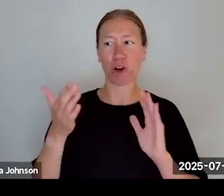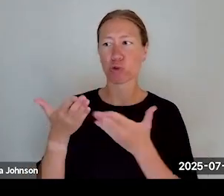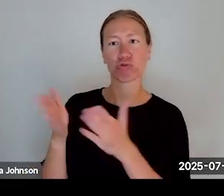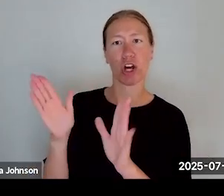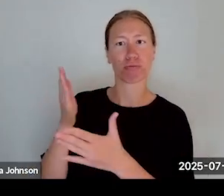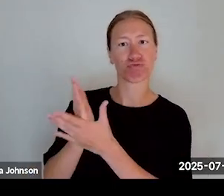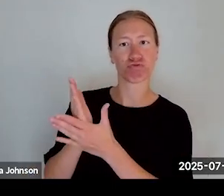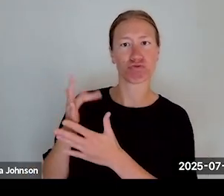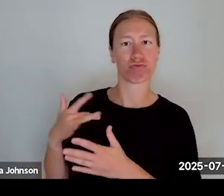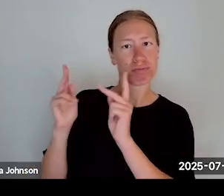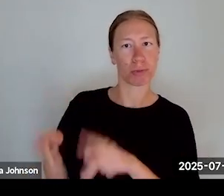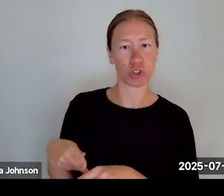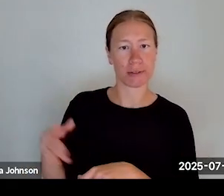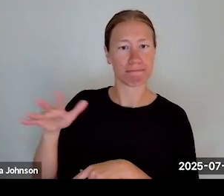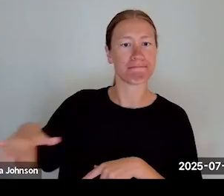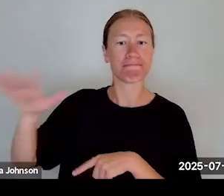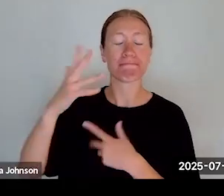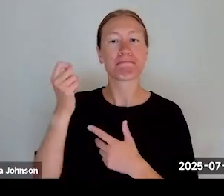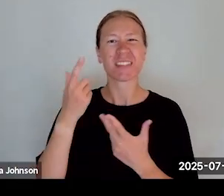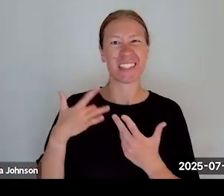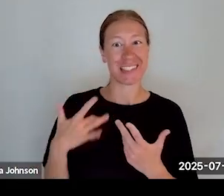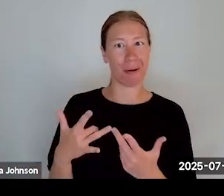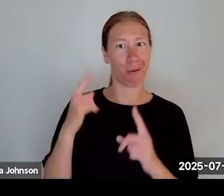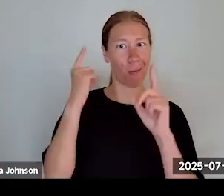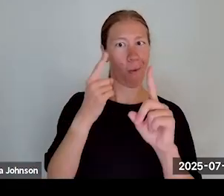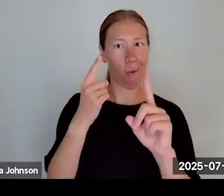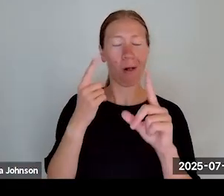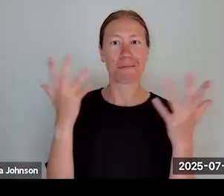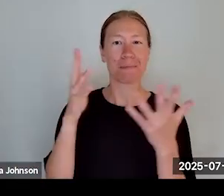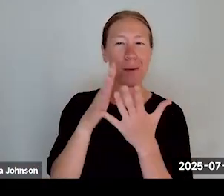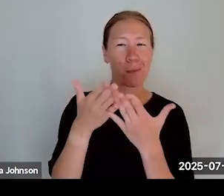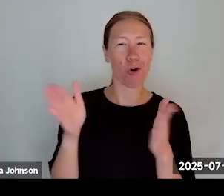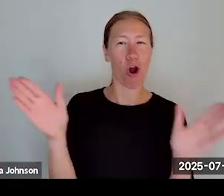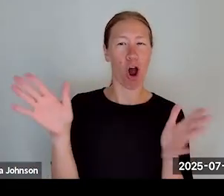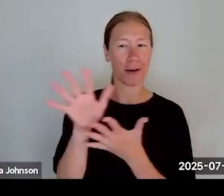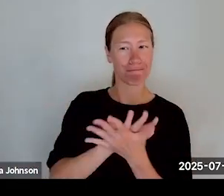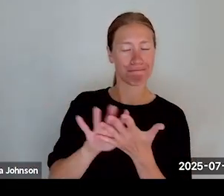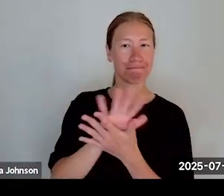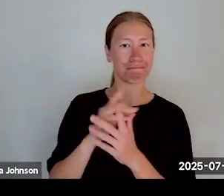so should not be restrictive. Most importantly, the assessment about whether an individual's condition